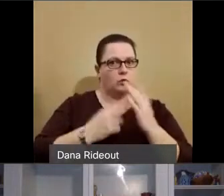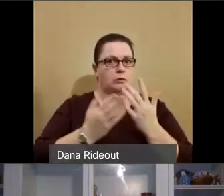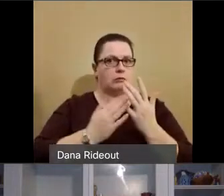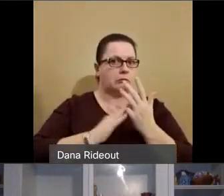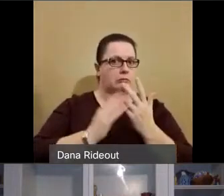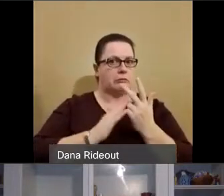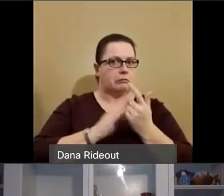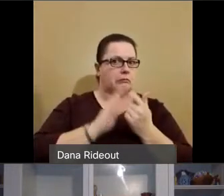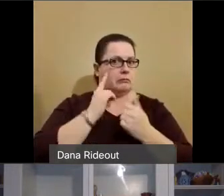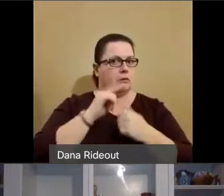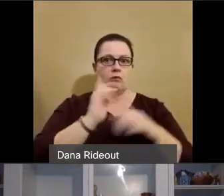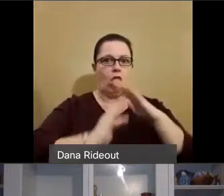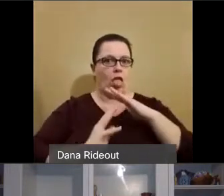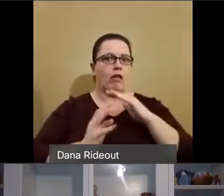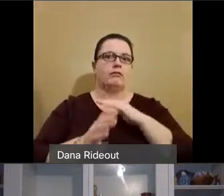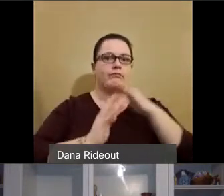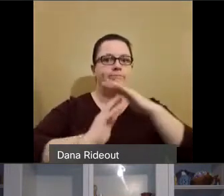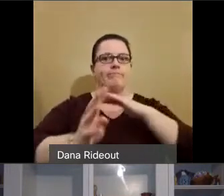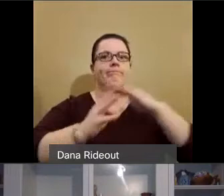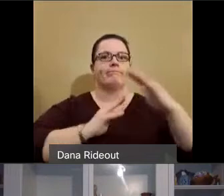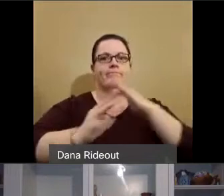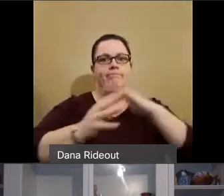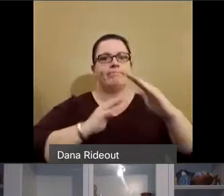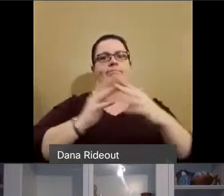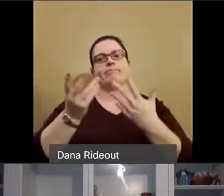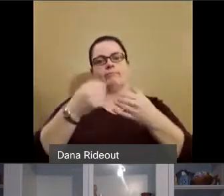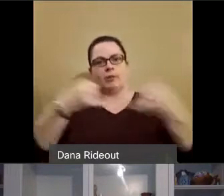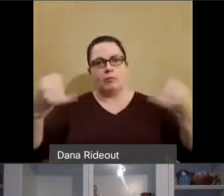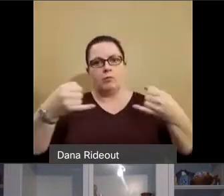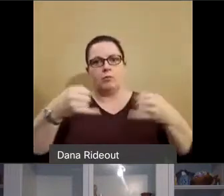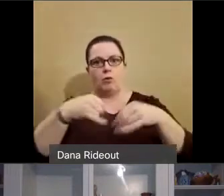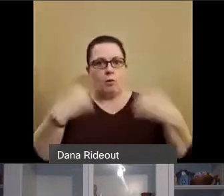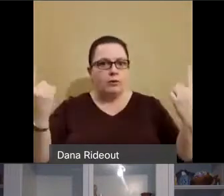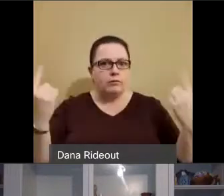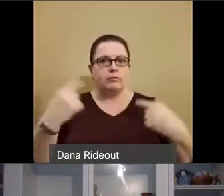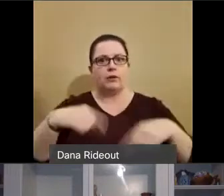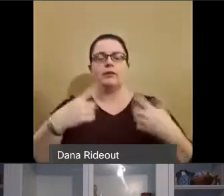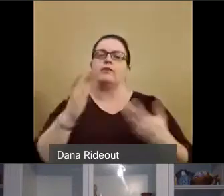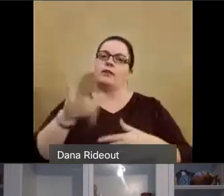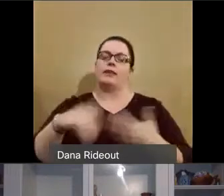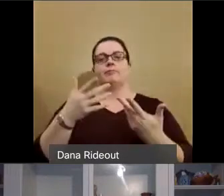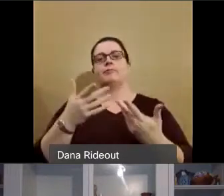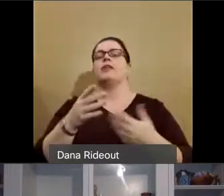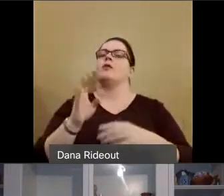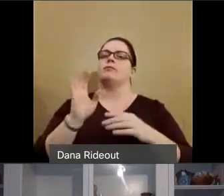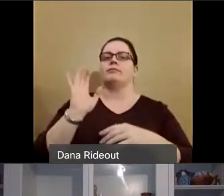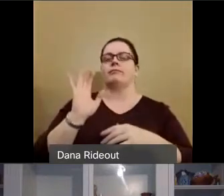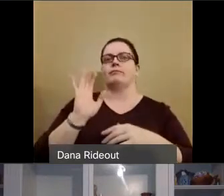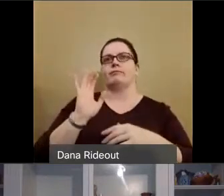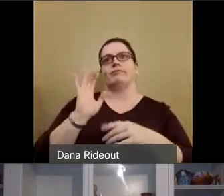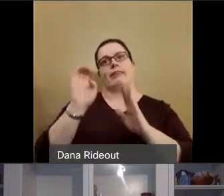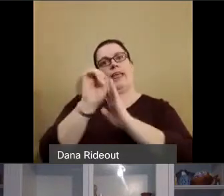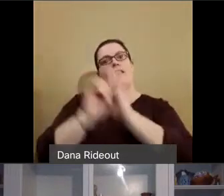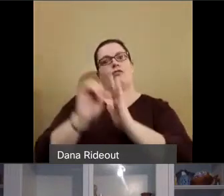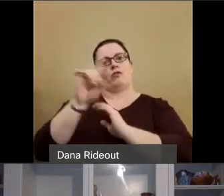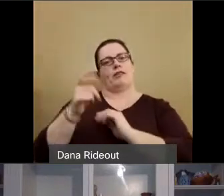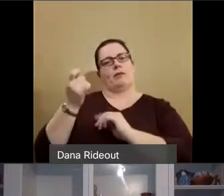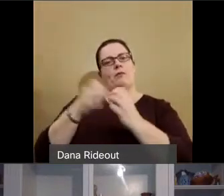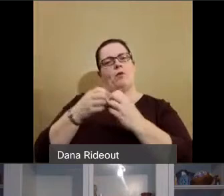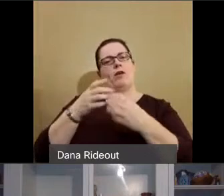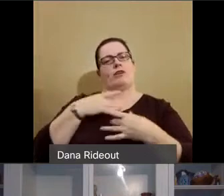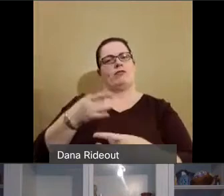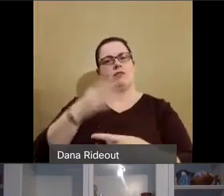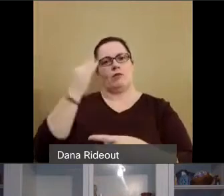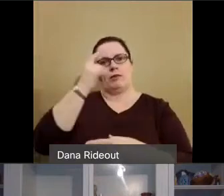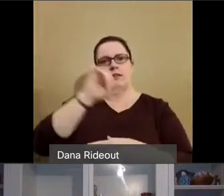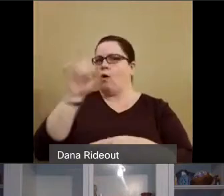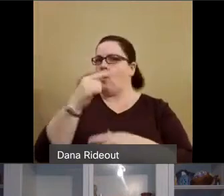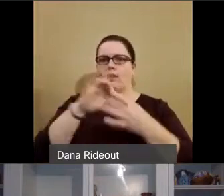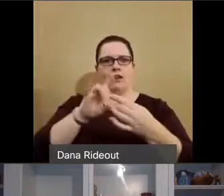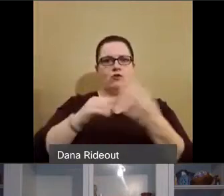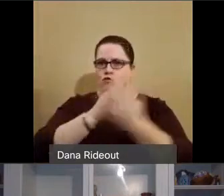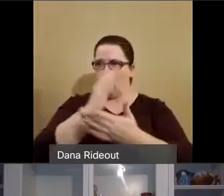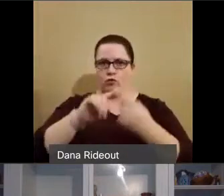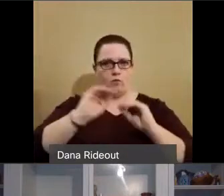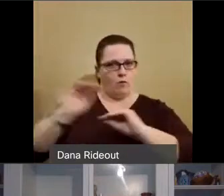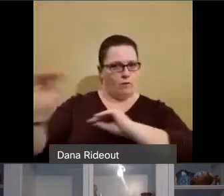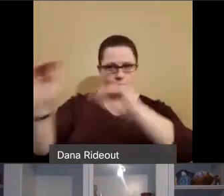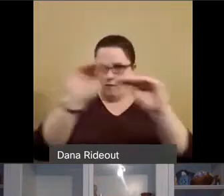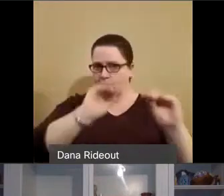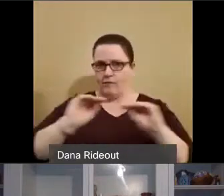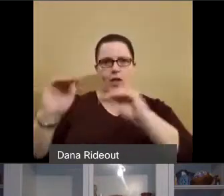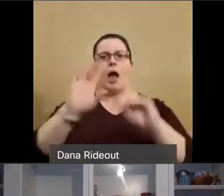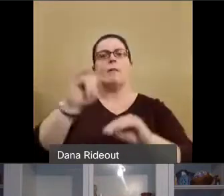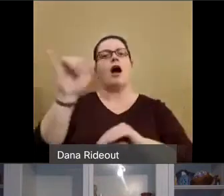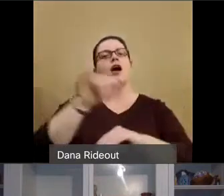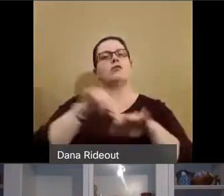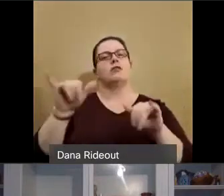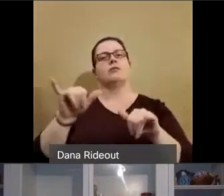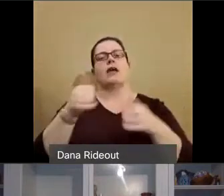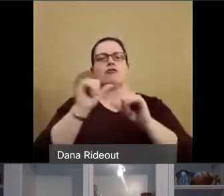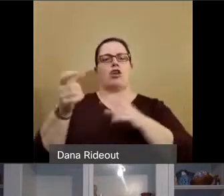So, I'm sorry, that's that's kind of unsatisfactory. But I think the ethical question is a, perhaps a bit more of an interesting 1, because it's not just the right to movement. It's also about the right to control data about who moves and how they move and how that's enforced.